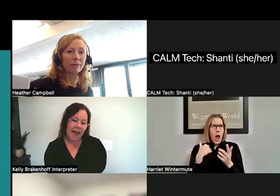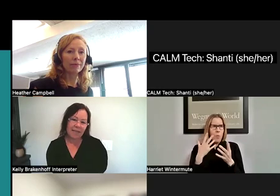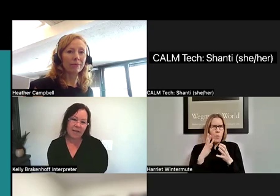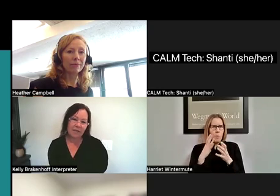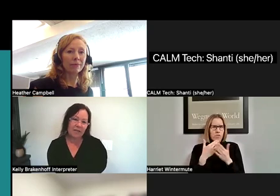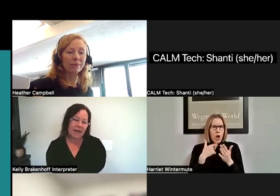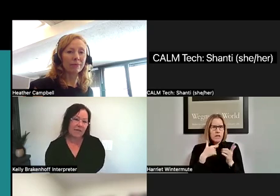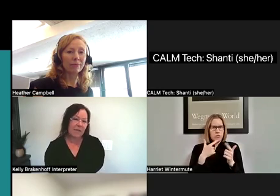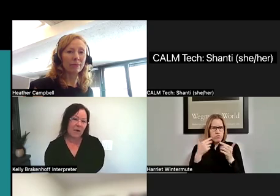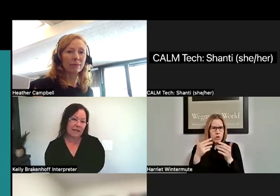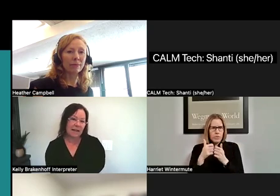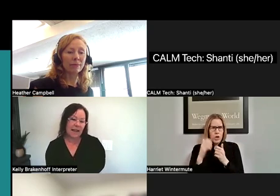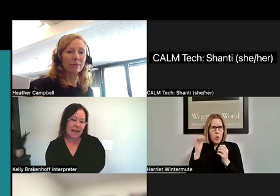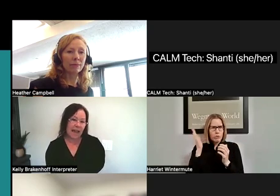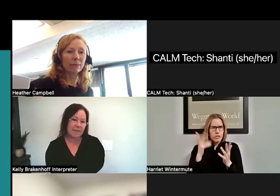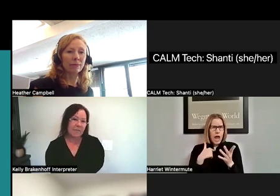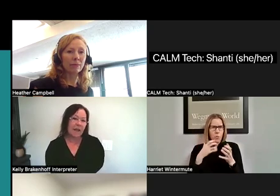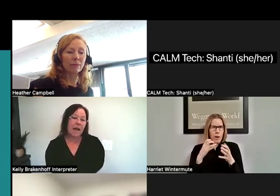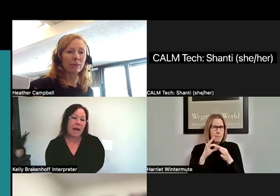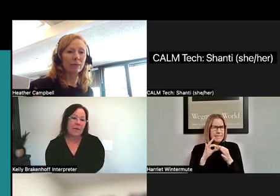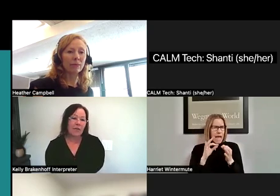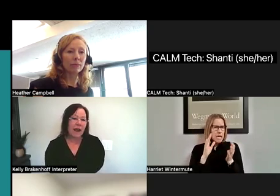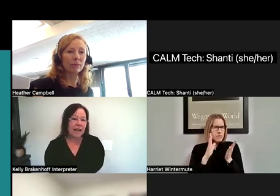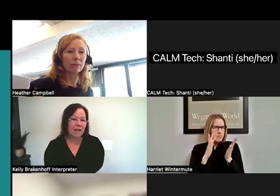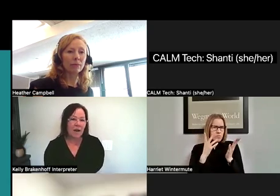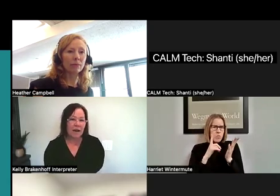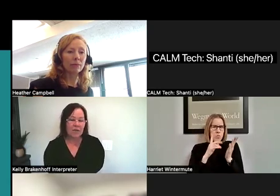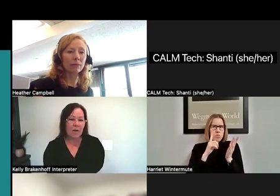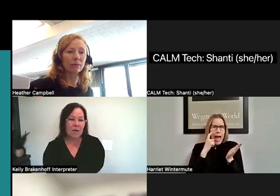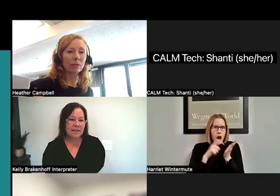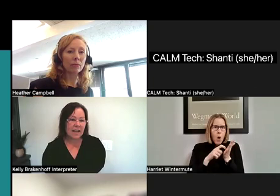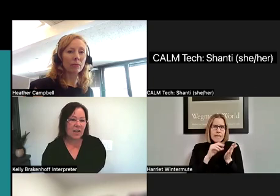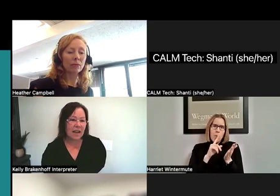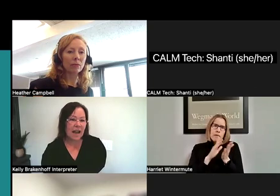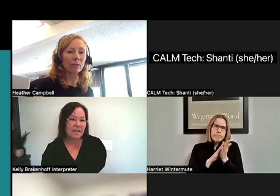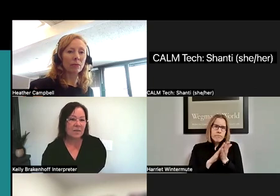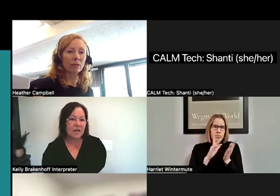At the university the Nebraska Lincoln. Before I go ahead with our presentation I just want